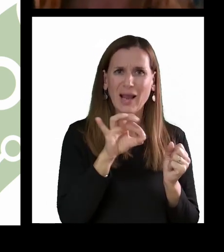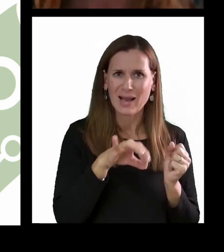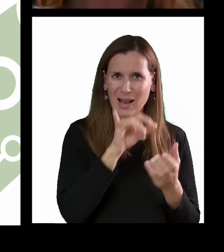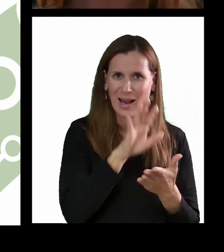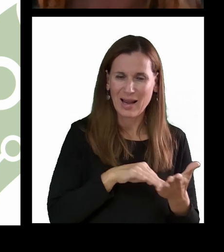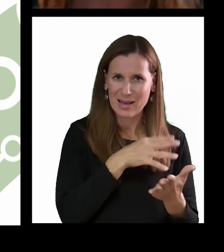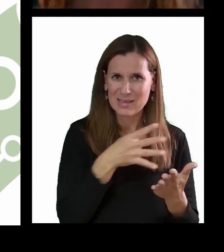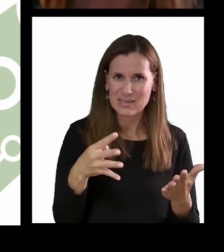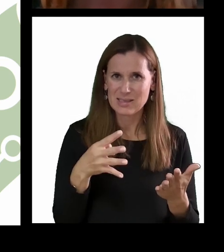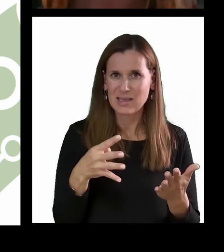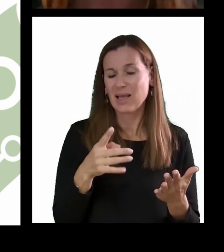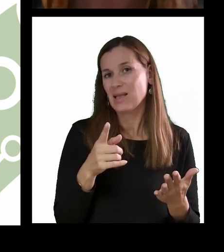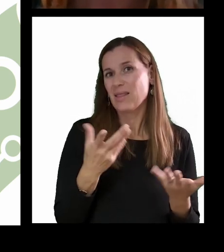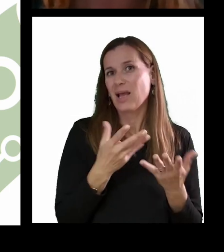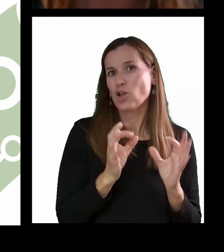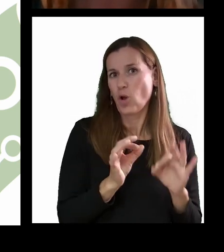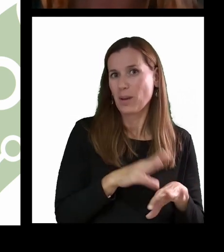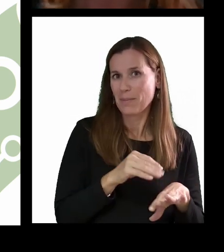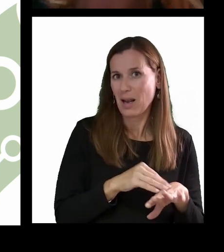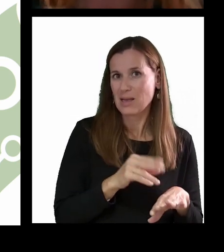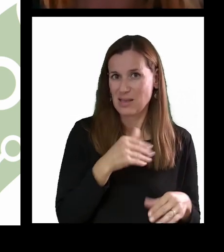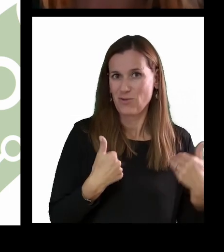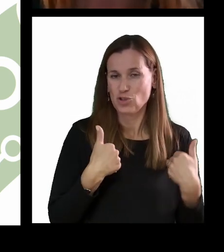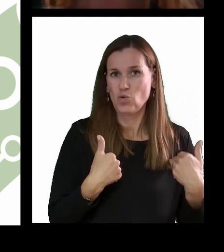a good practise, if we can improve them